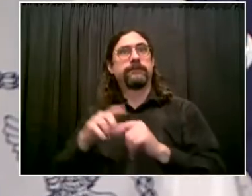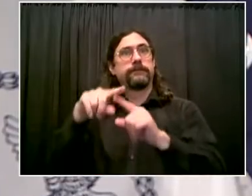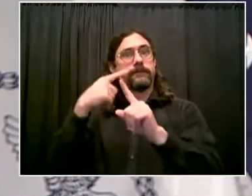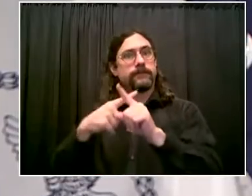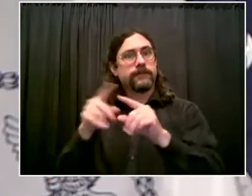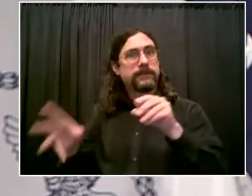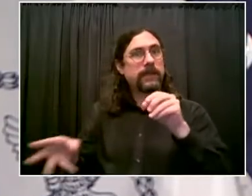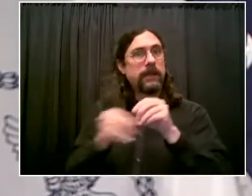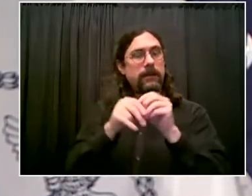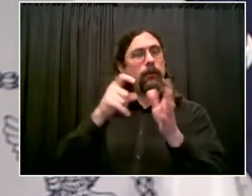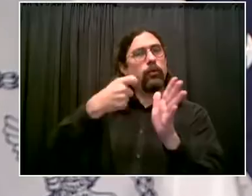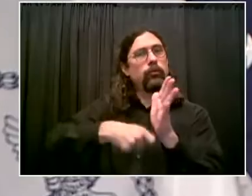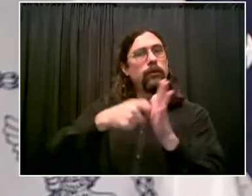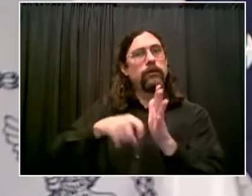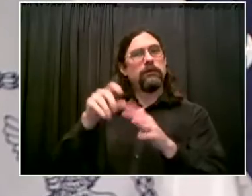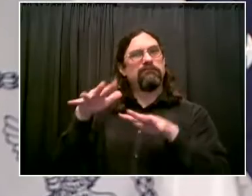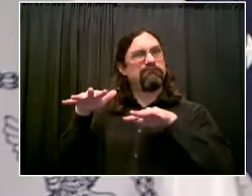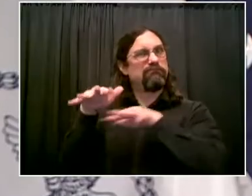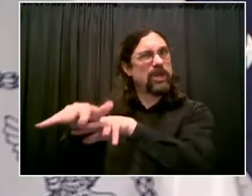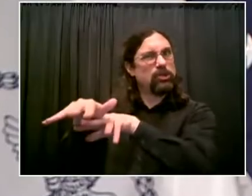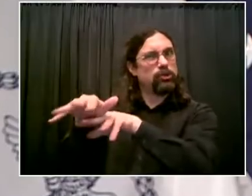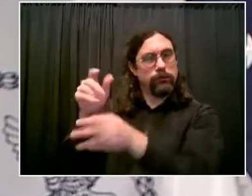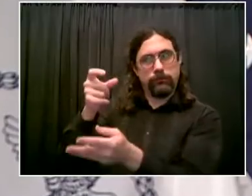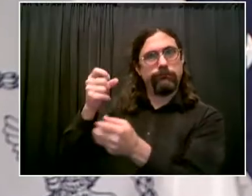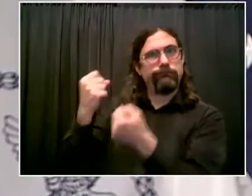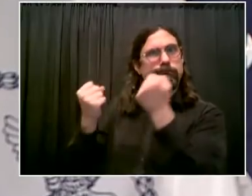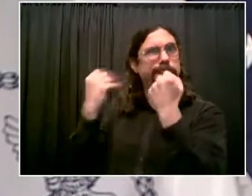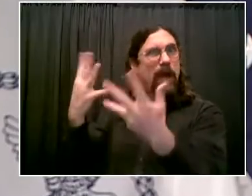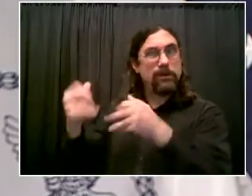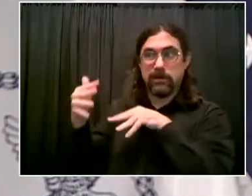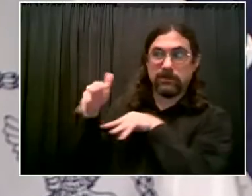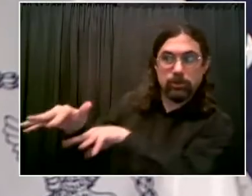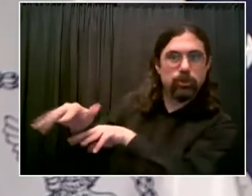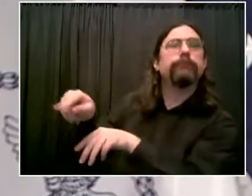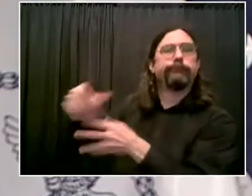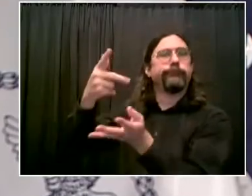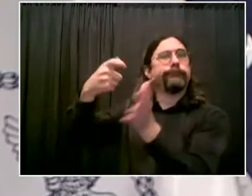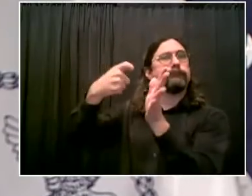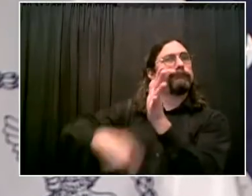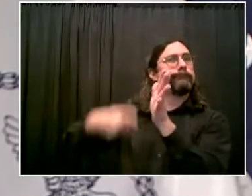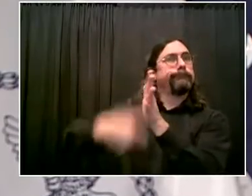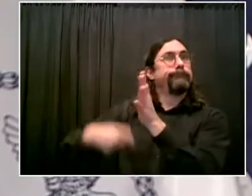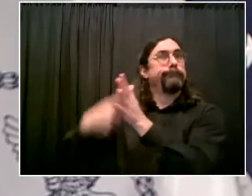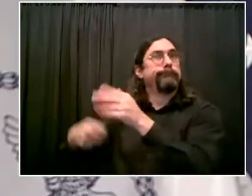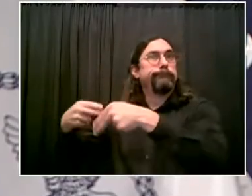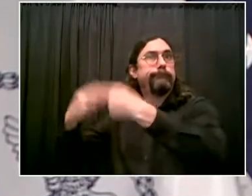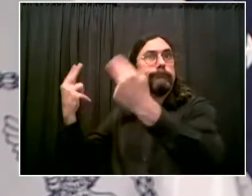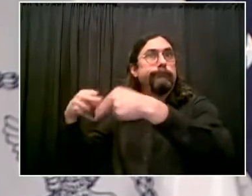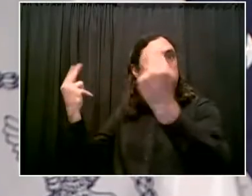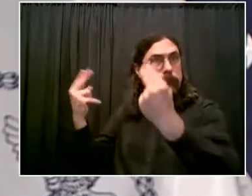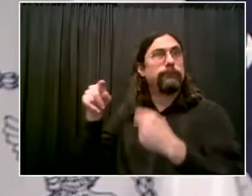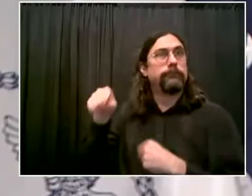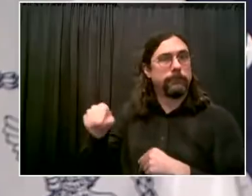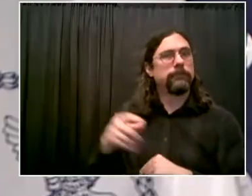PRICING TO HAVE US REALLY MAKE HER SUBWAY STRONG FOR THE FUTURE. WE HAVE TO BREAK THE CAR CULTURE, THE FUTURE IS NOT ABOUT CARS